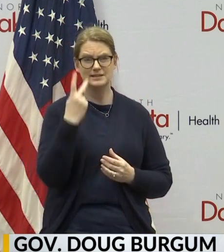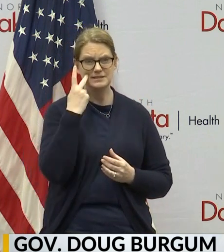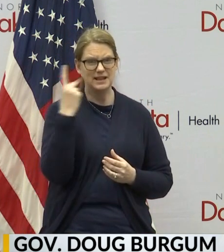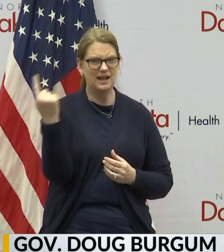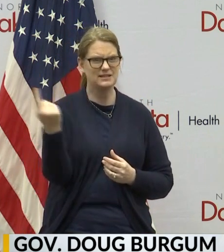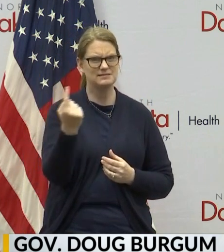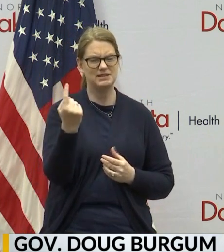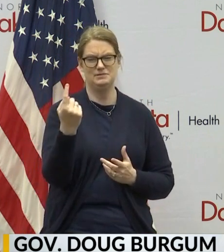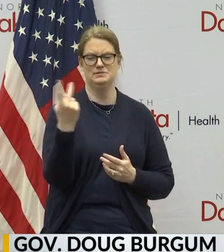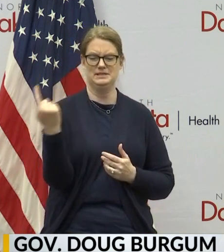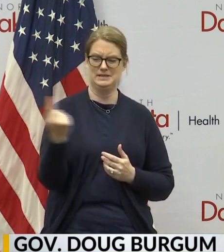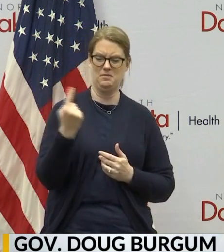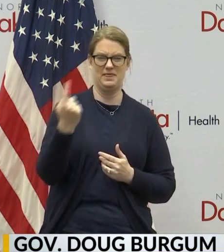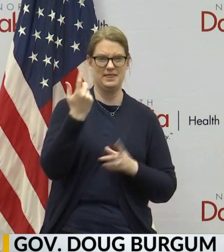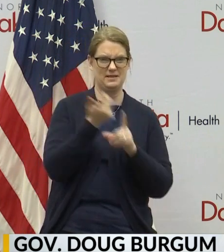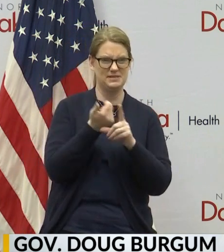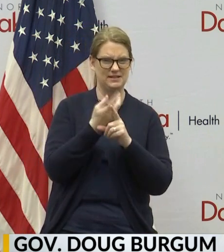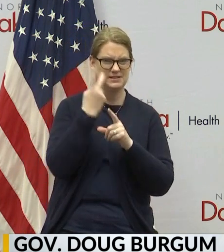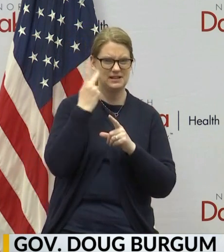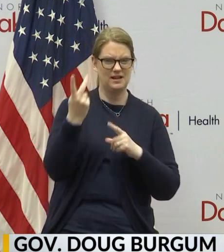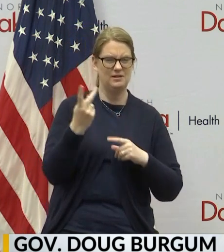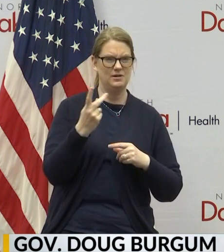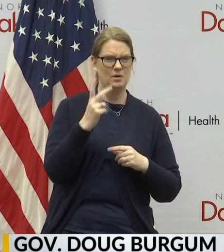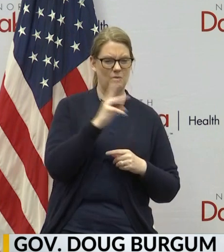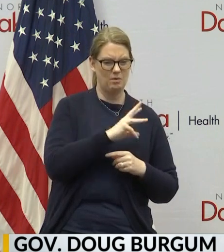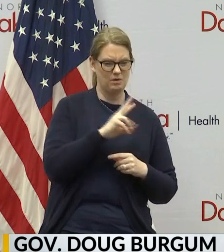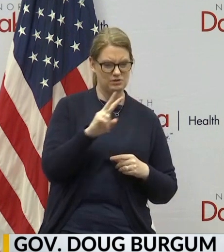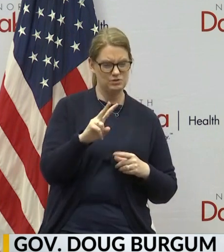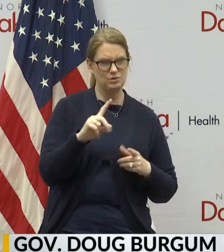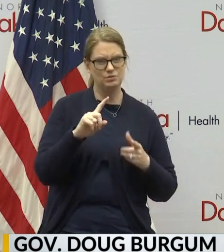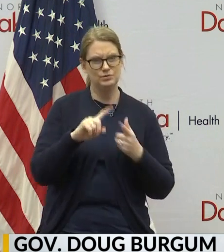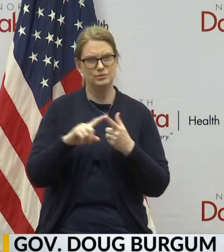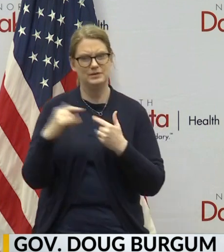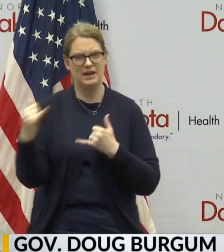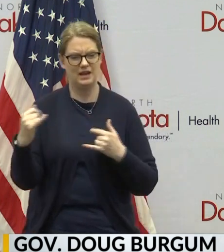CONDOLENCES TO THE FAMILY AND THE FRIENDS, WE IS CELEBRATE THE